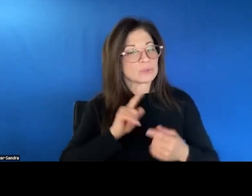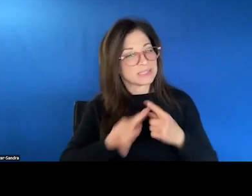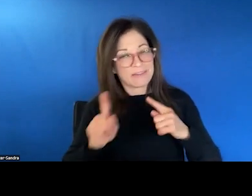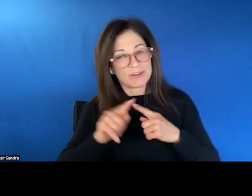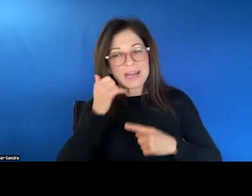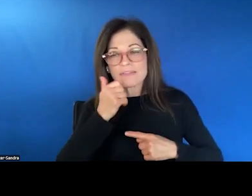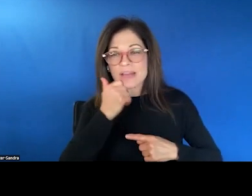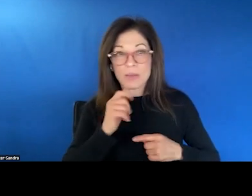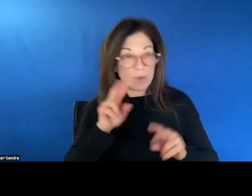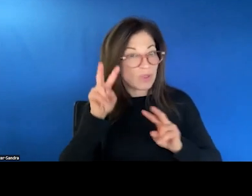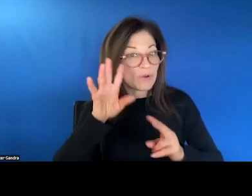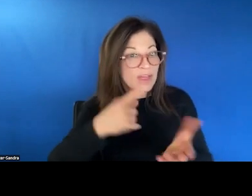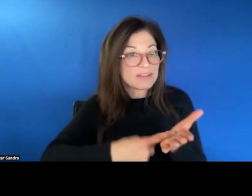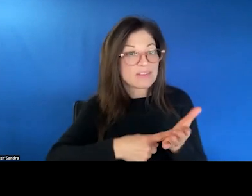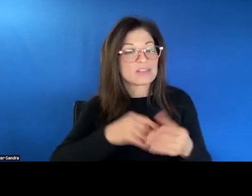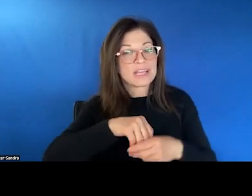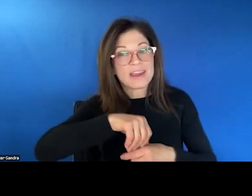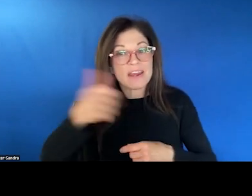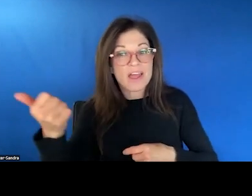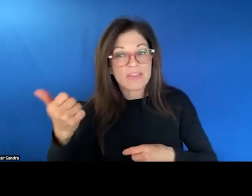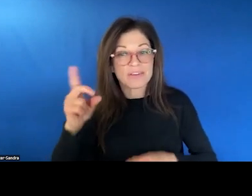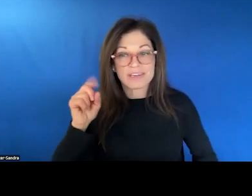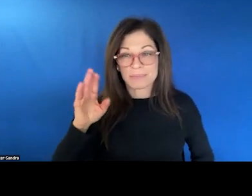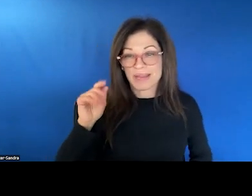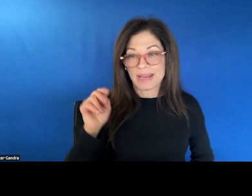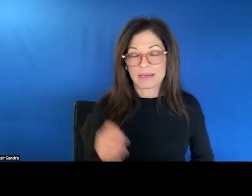THAT IN ANOTHER DEBATE. IF YOU WOULD LIKE -- JENN AND SABRINA